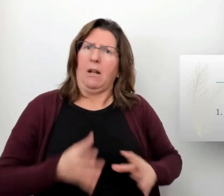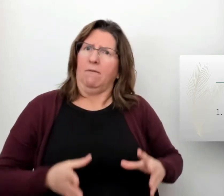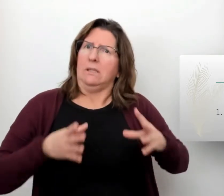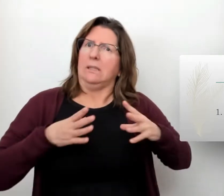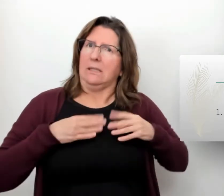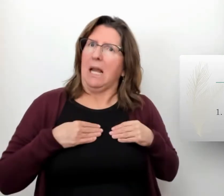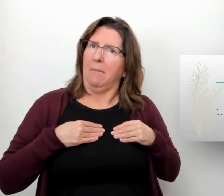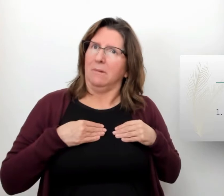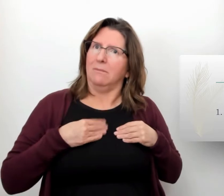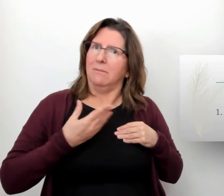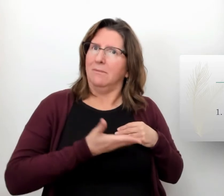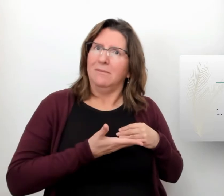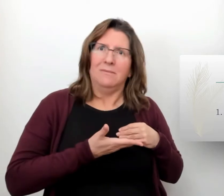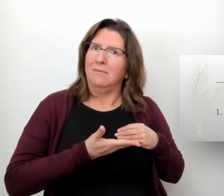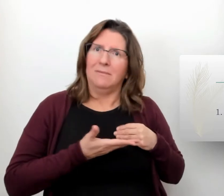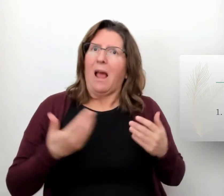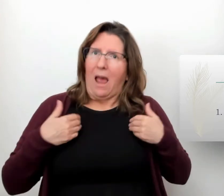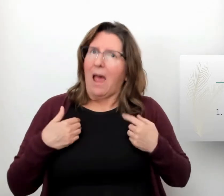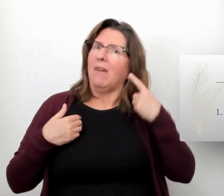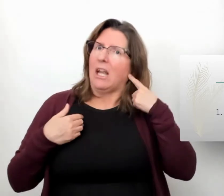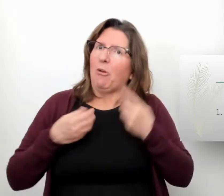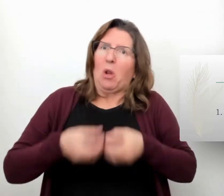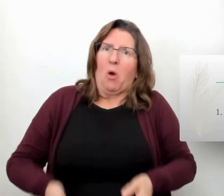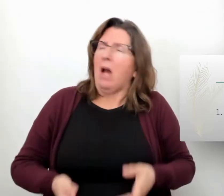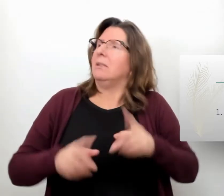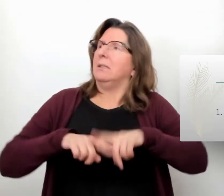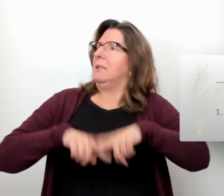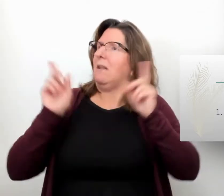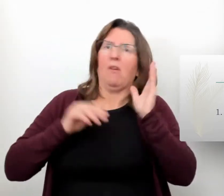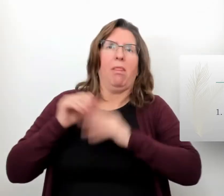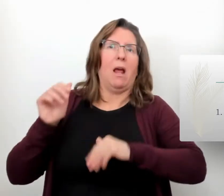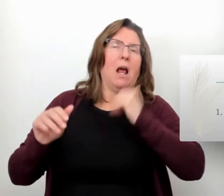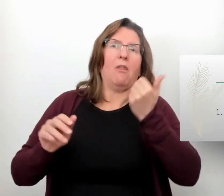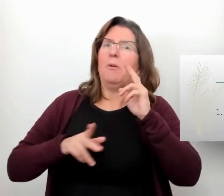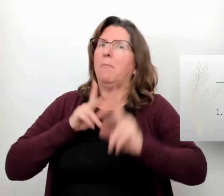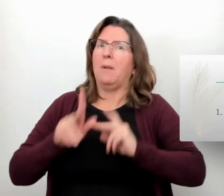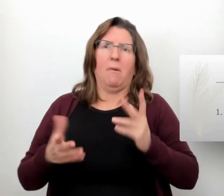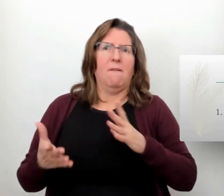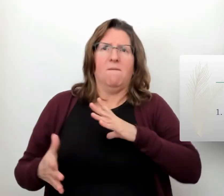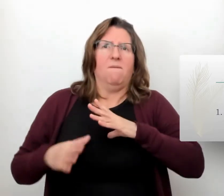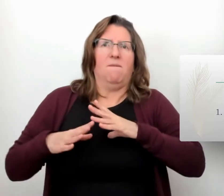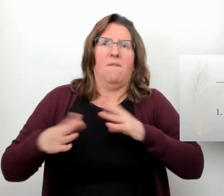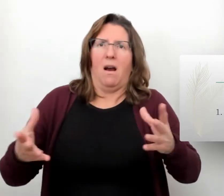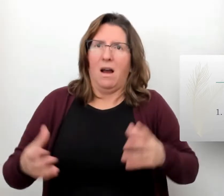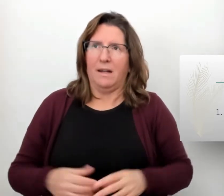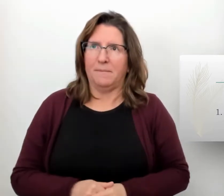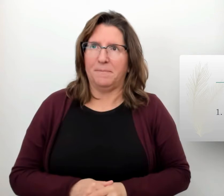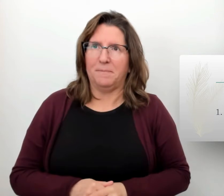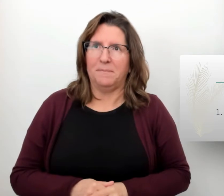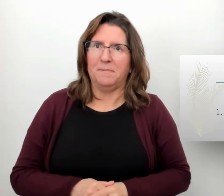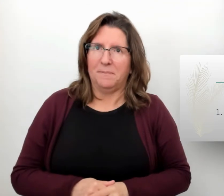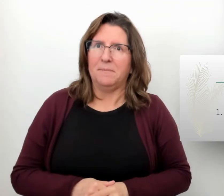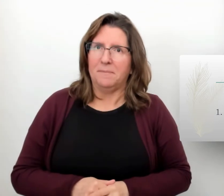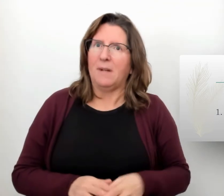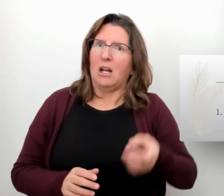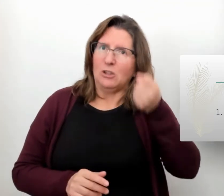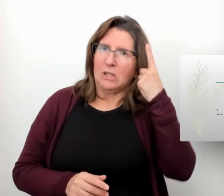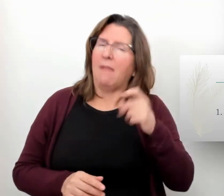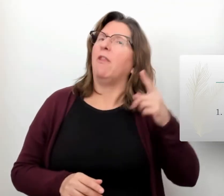They were led to believe that they had a 'slight' loss of hearing but that they were essentially the same as anyone else.